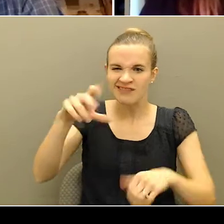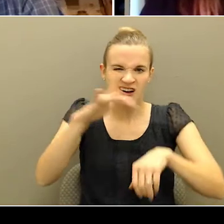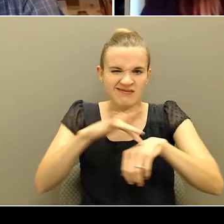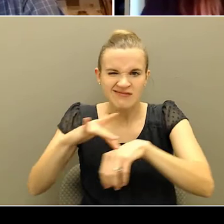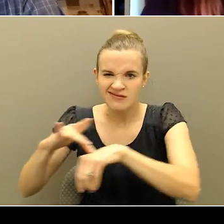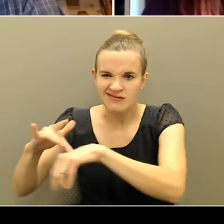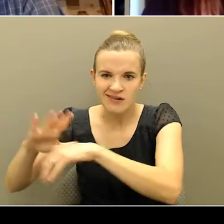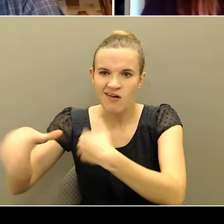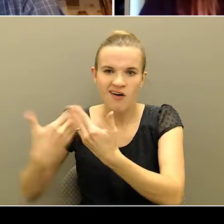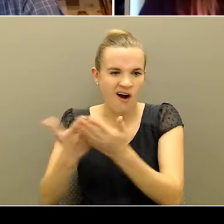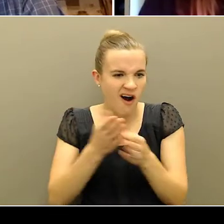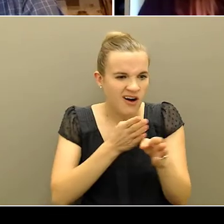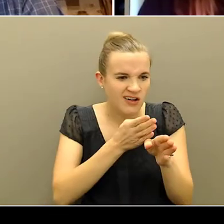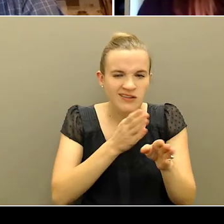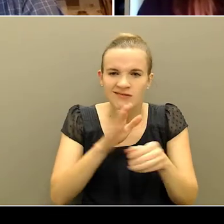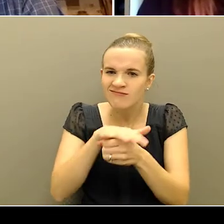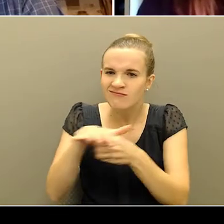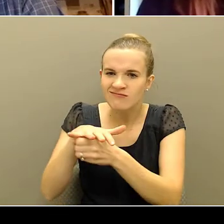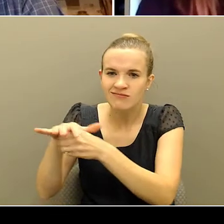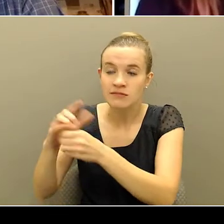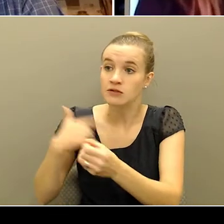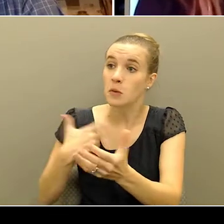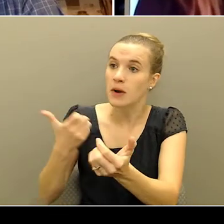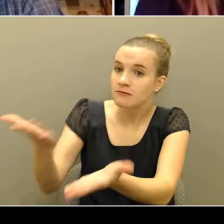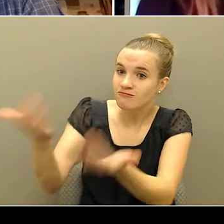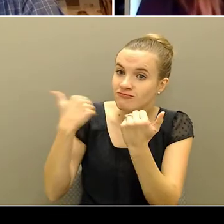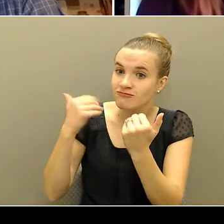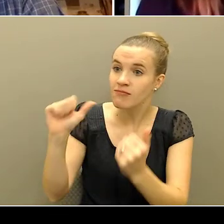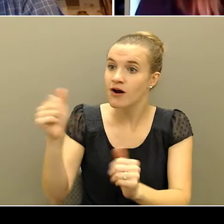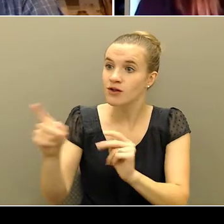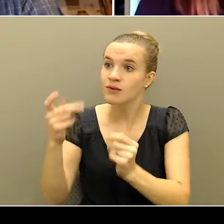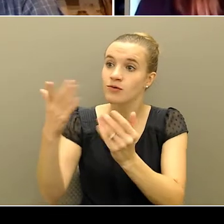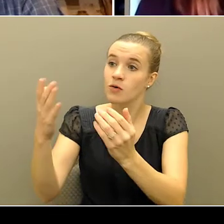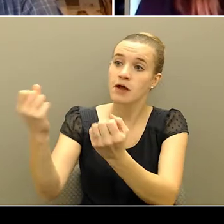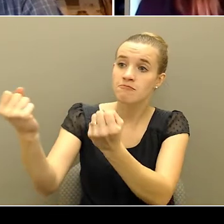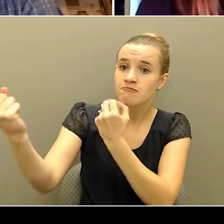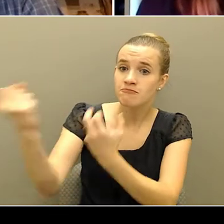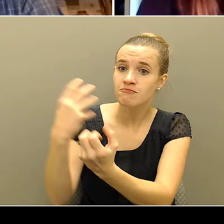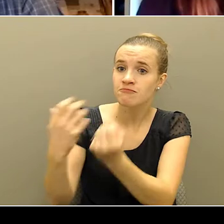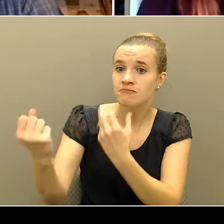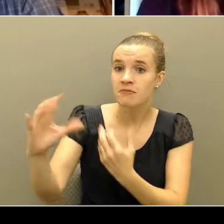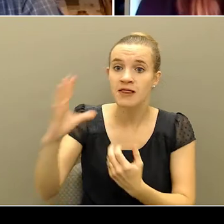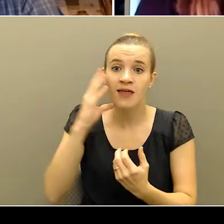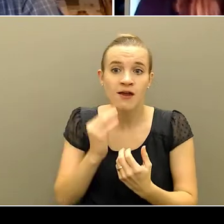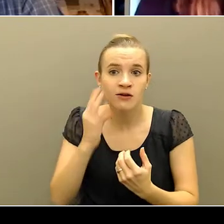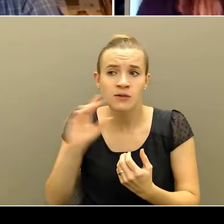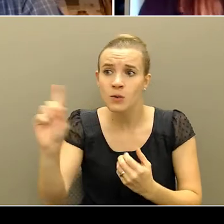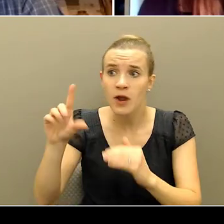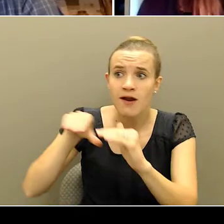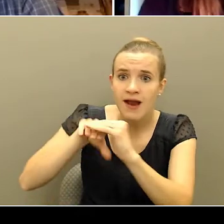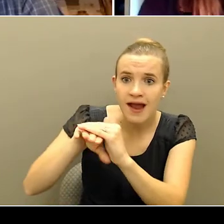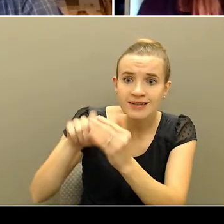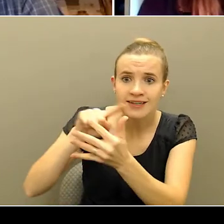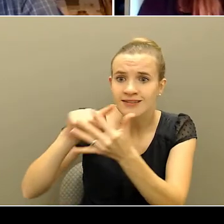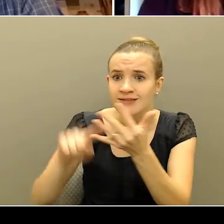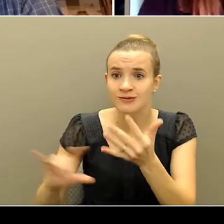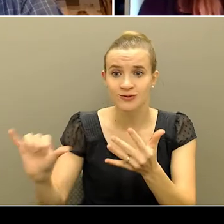open to the whole world. So um, a little more about Wheelchair Traveling, on the